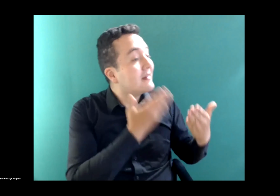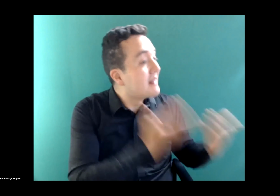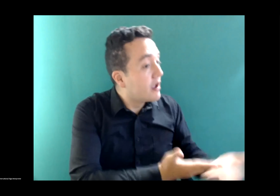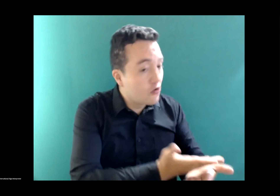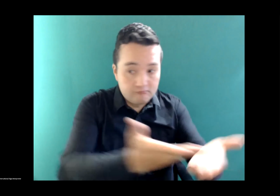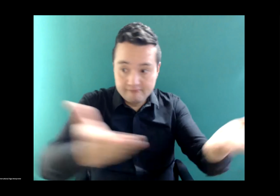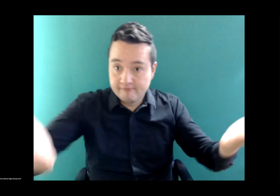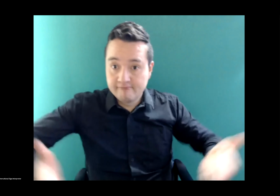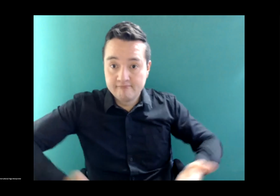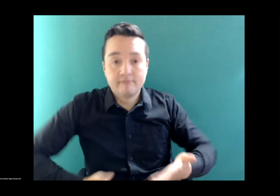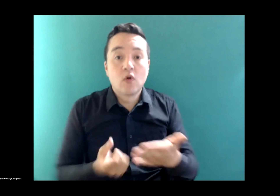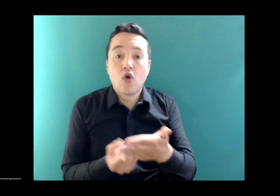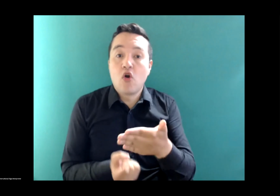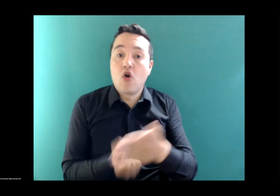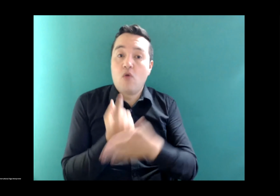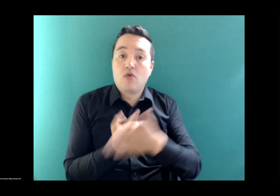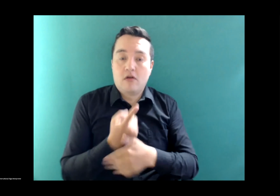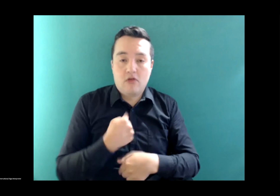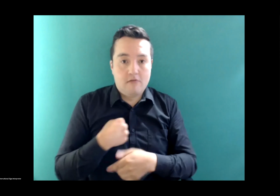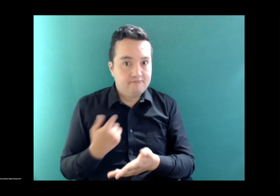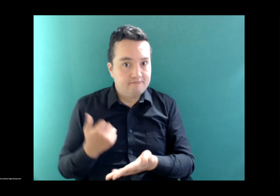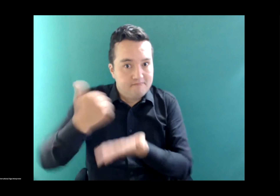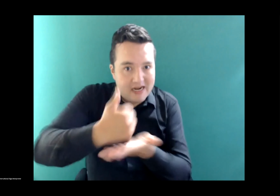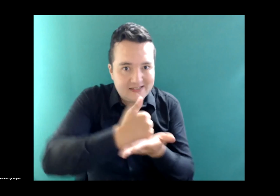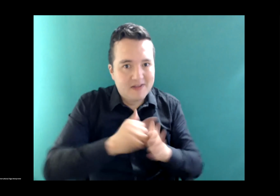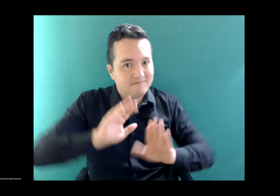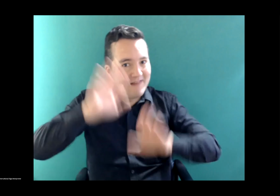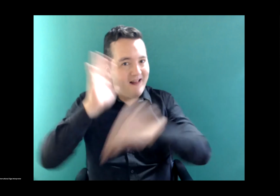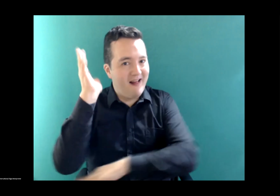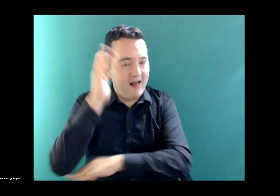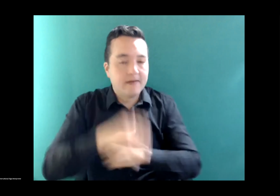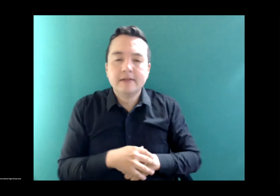The floor is yours. You have eight minutes. Thank you.